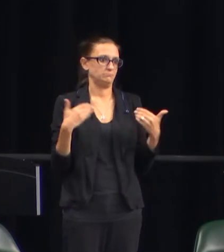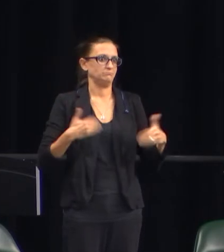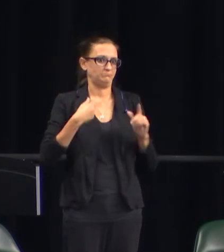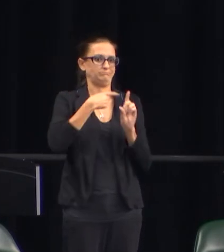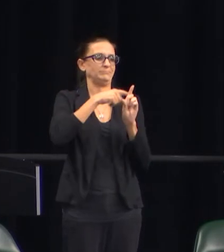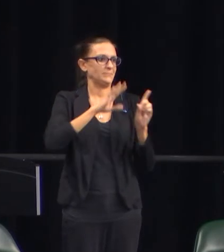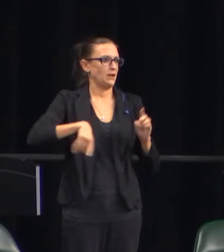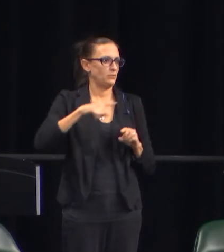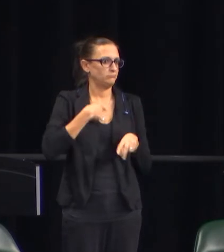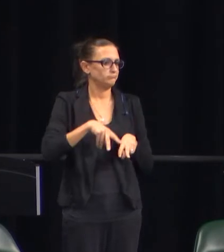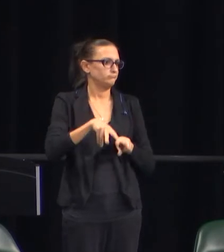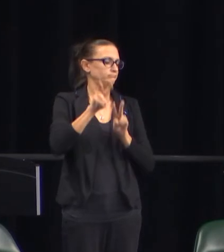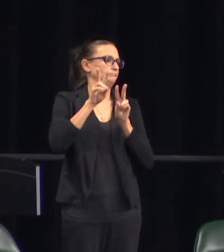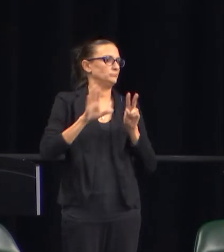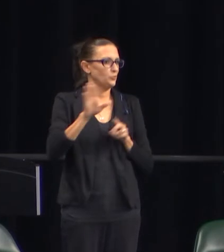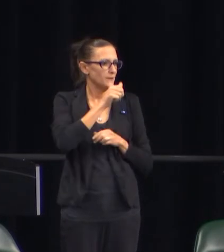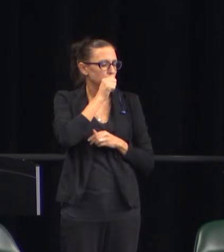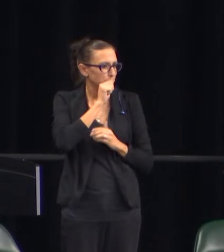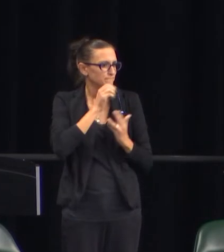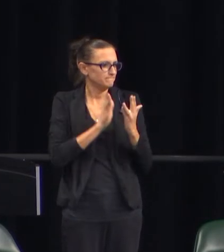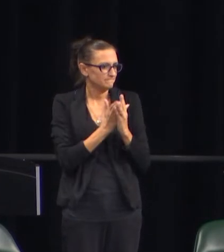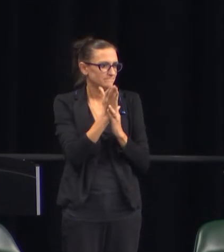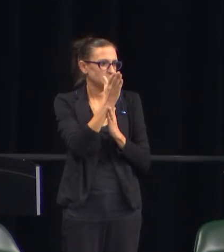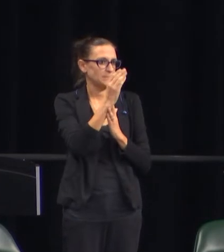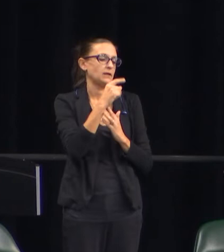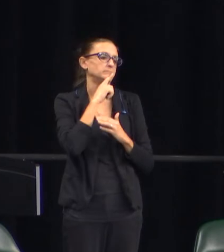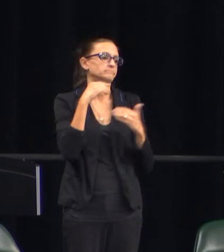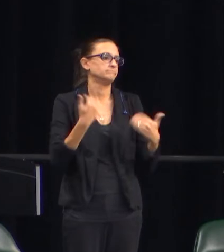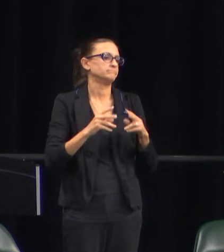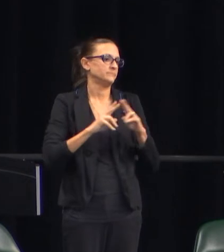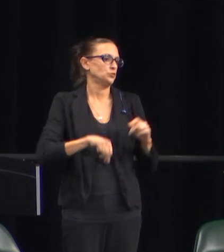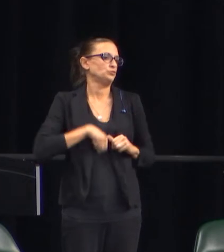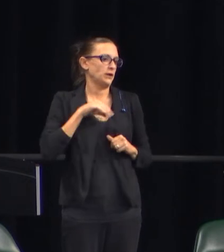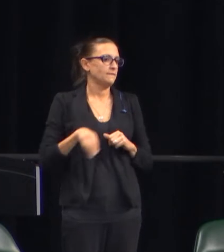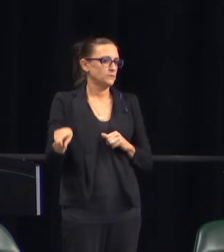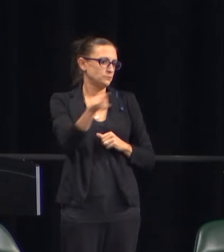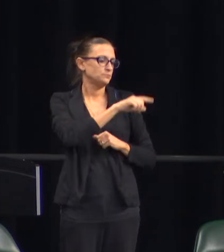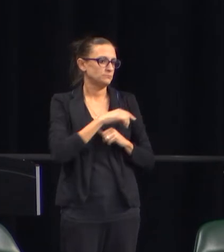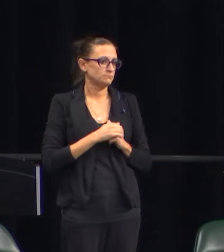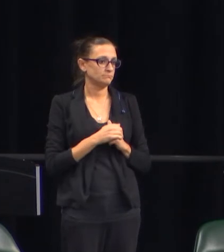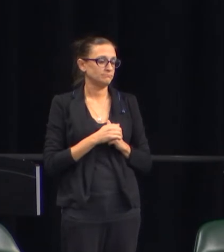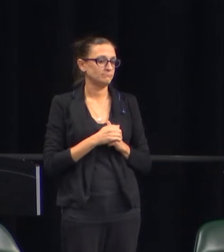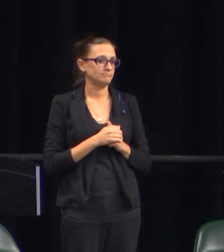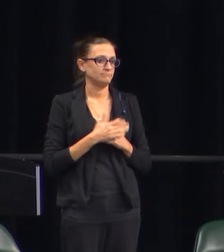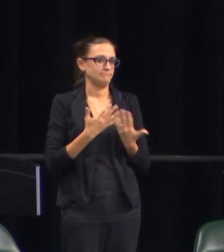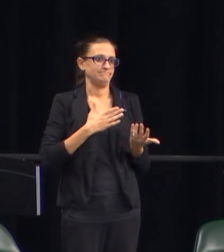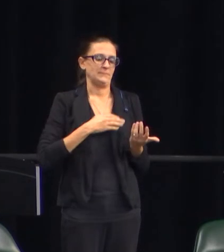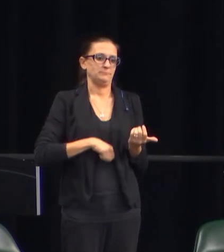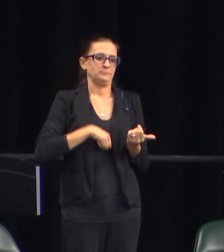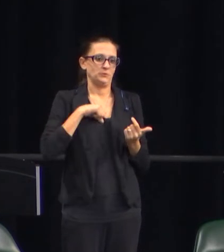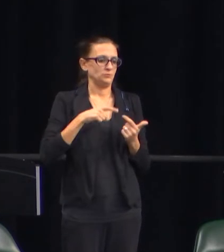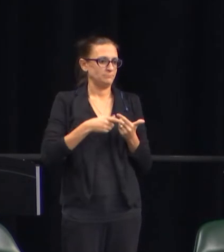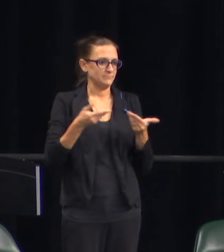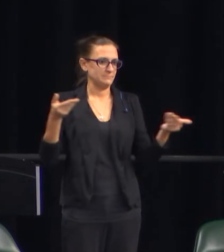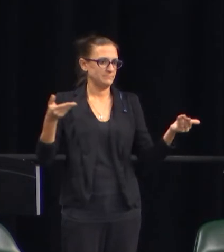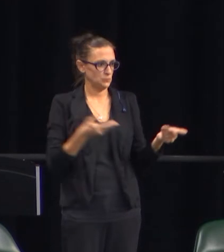We admire your perseverance and we're so very proud of you. It is my pleasure to introduce the Board of Trustees